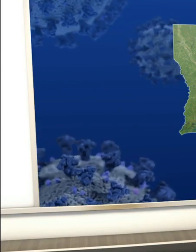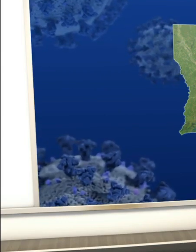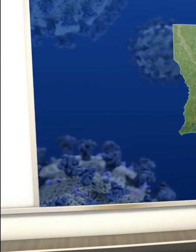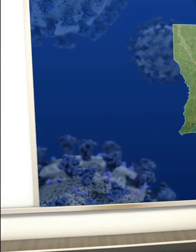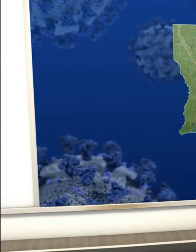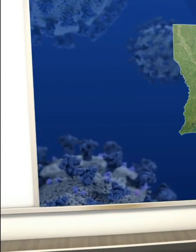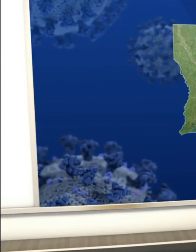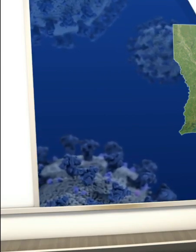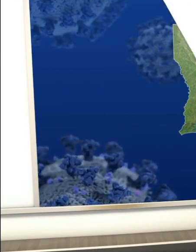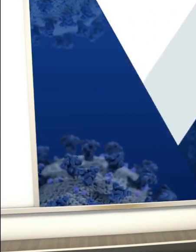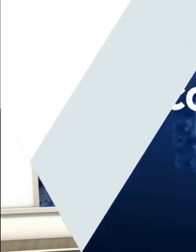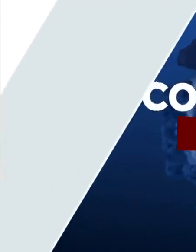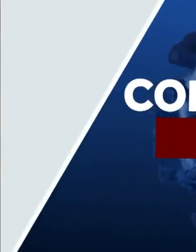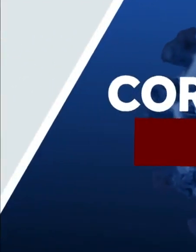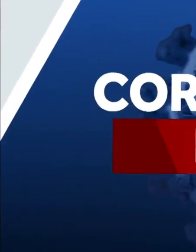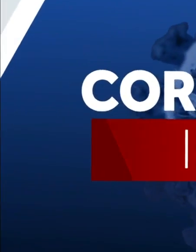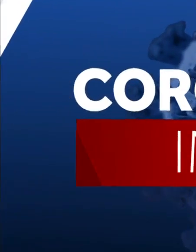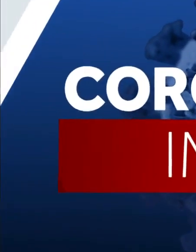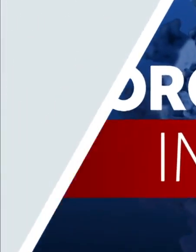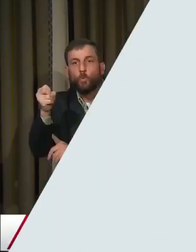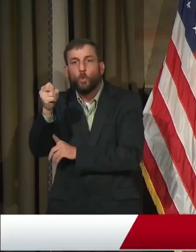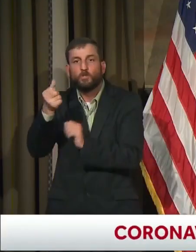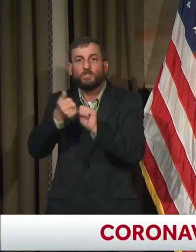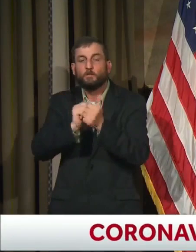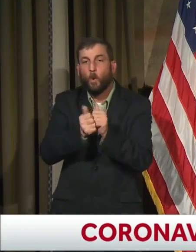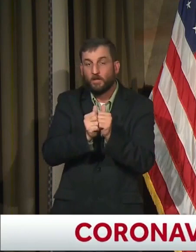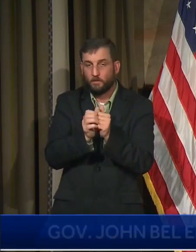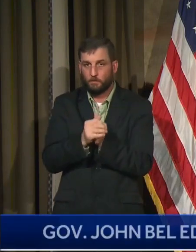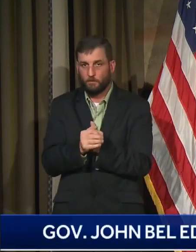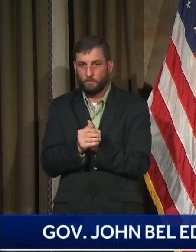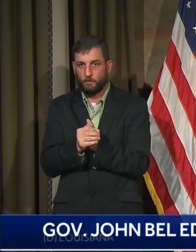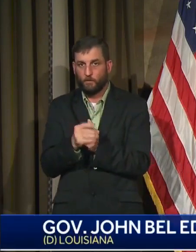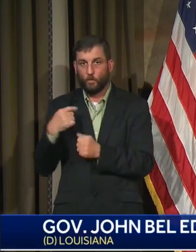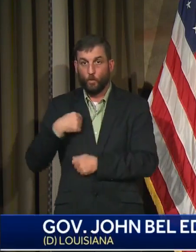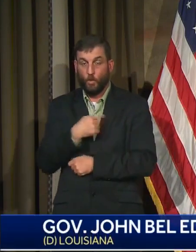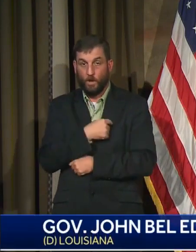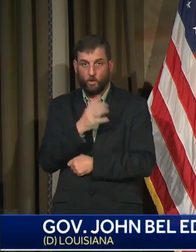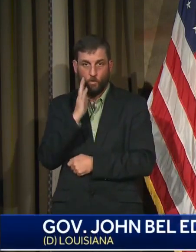HE ALSO MADE AN ANNOUNCEMENT ABOUT PREP SPORTS INCREASING THE CAPACITY.